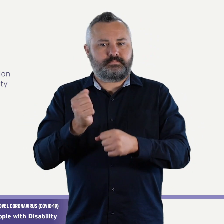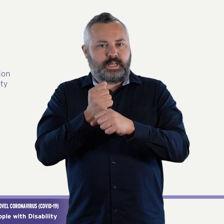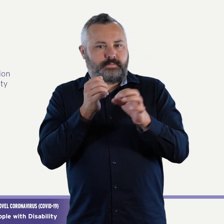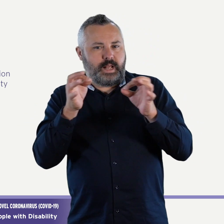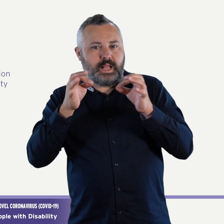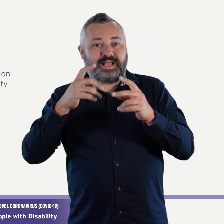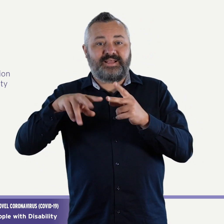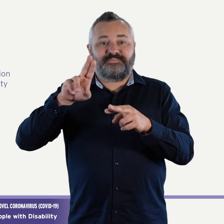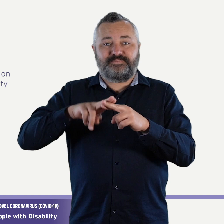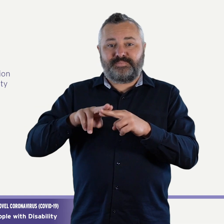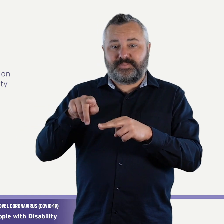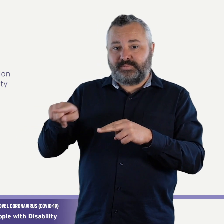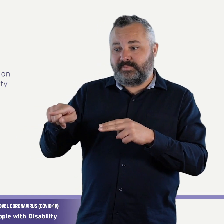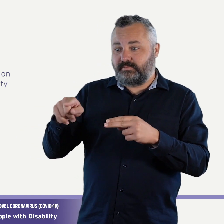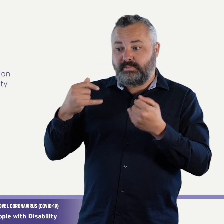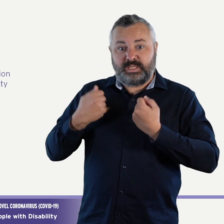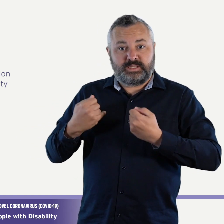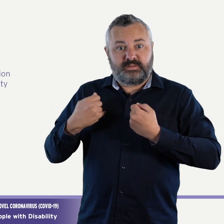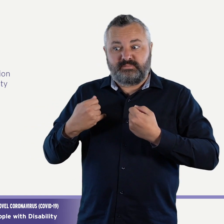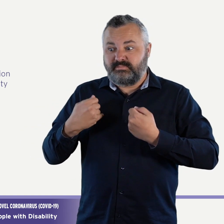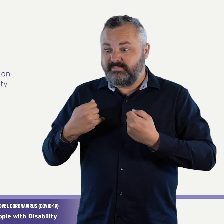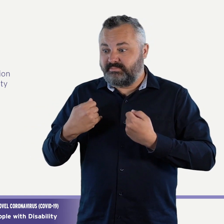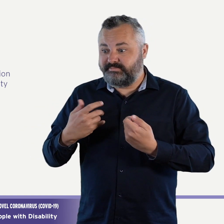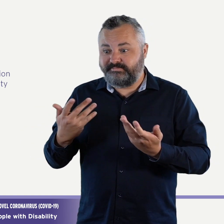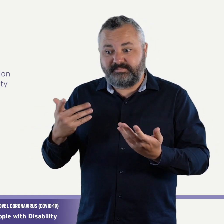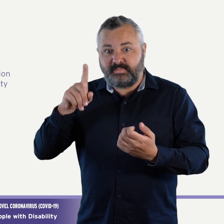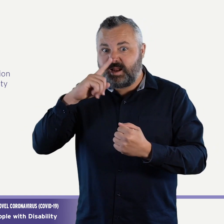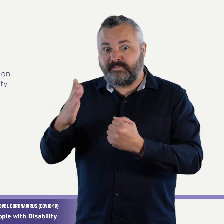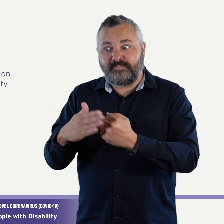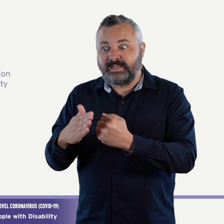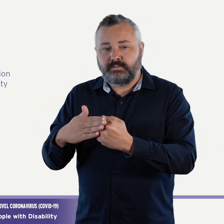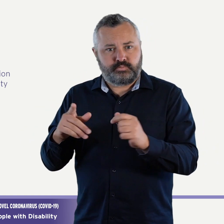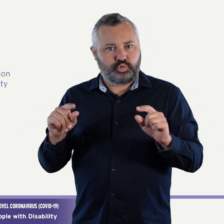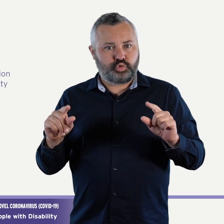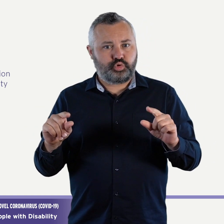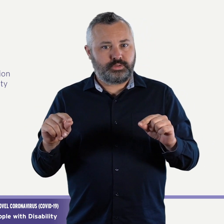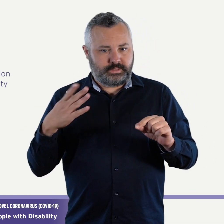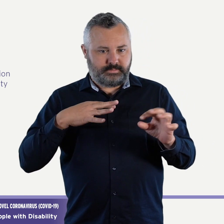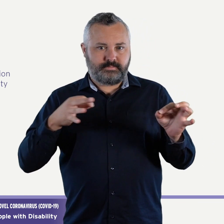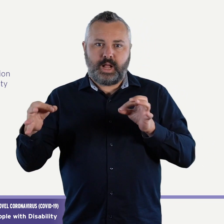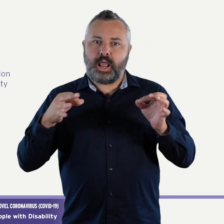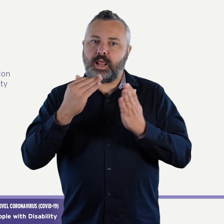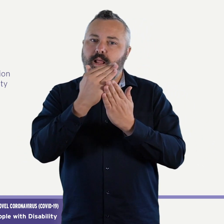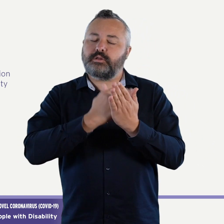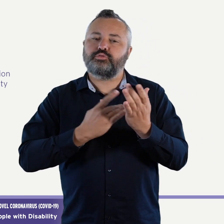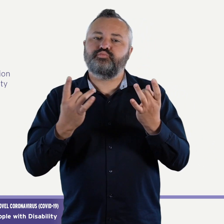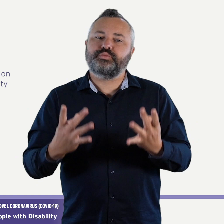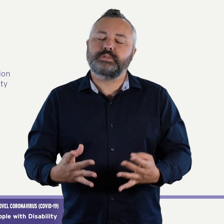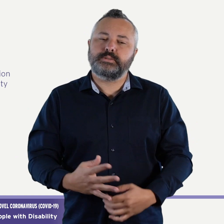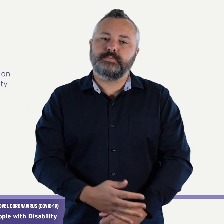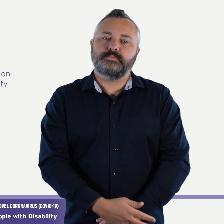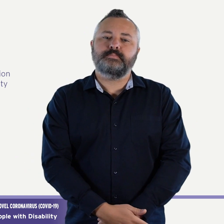Support appropriate advance care plans and directives for high-risk people with disability, in case they do not respond to treatment.